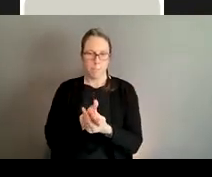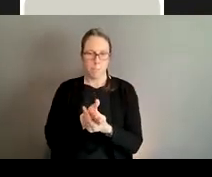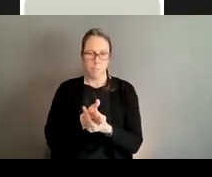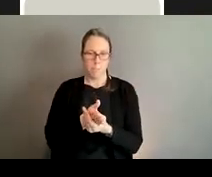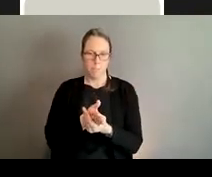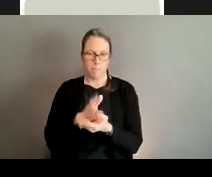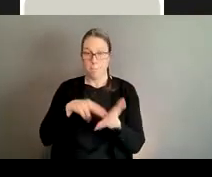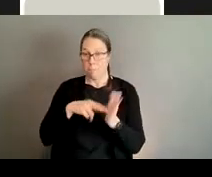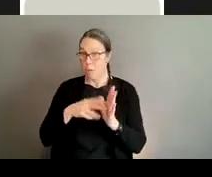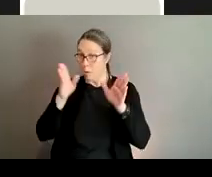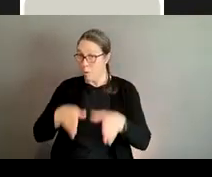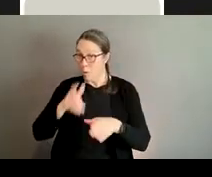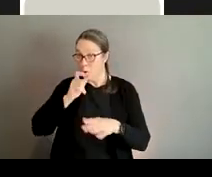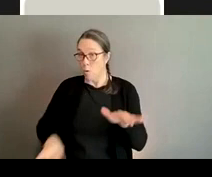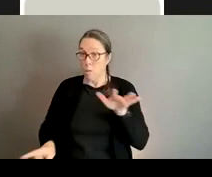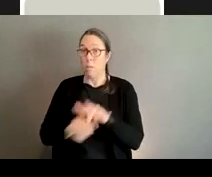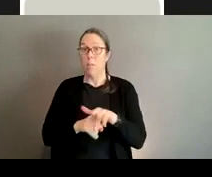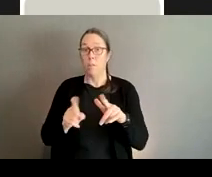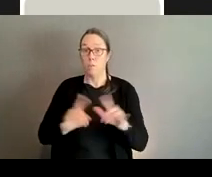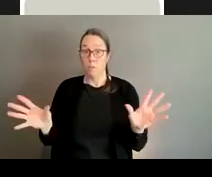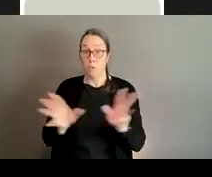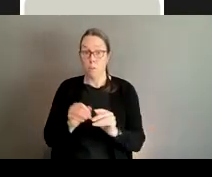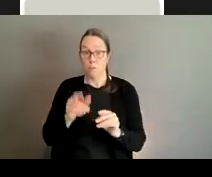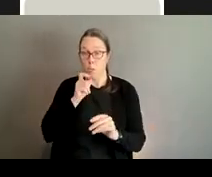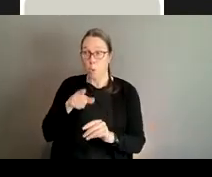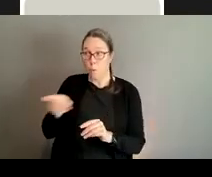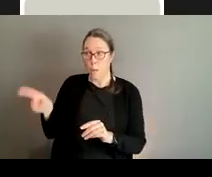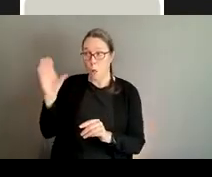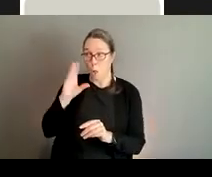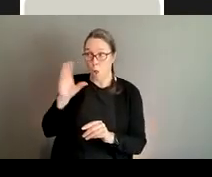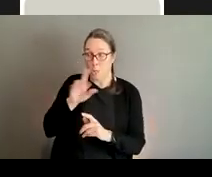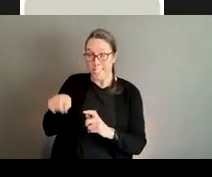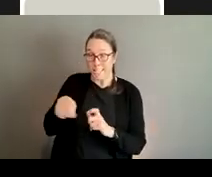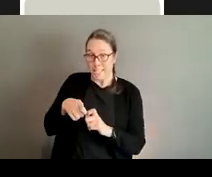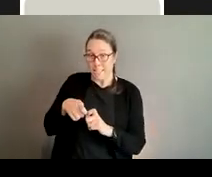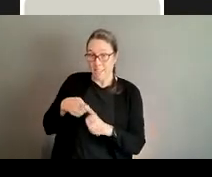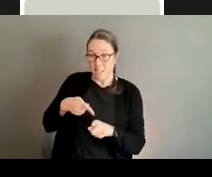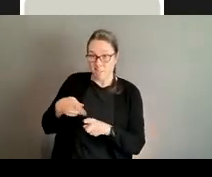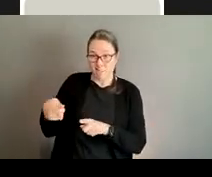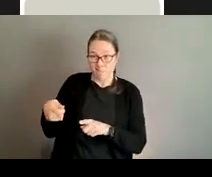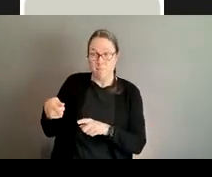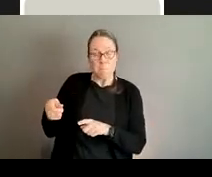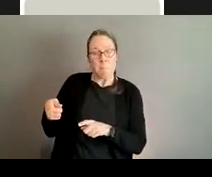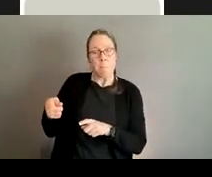someone coming into the conference who is looking for something specific, may be new,